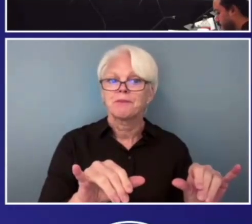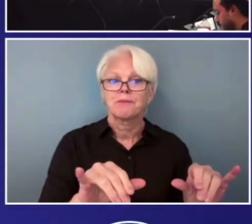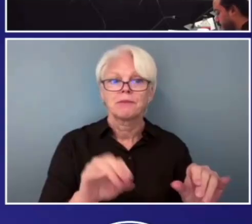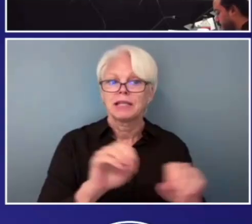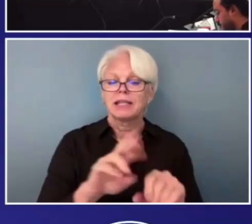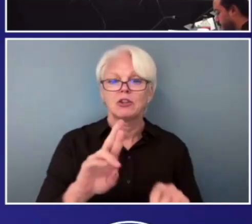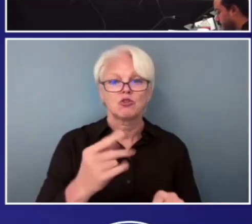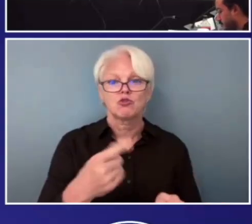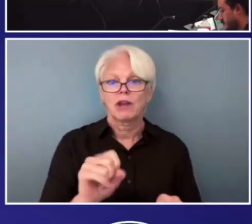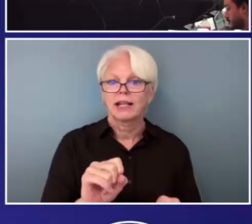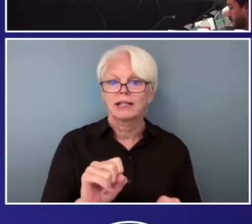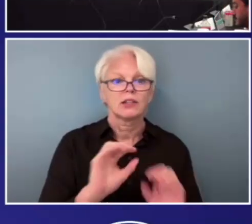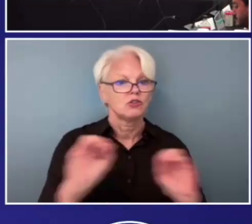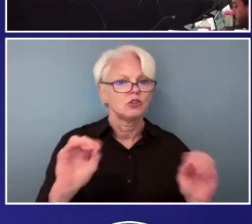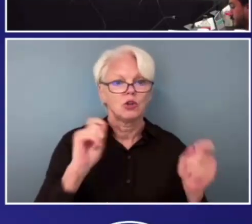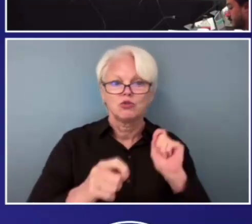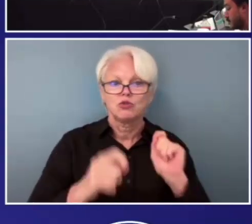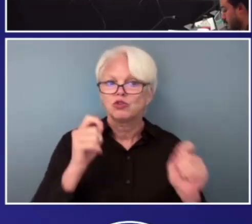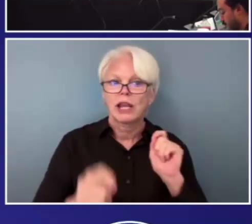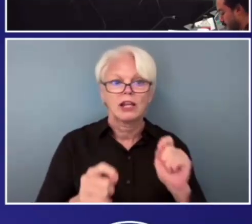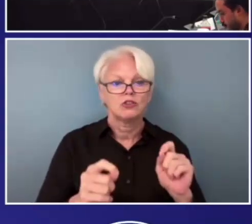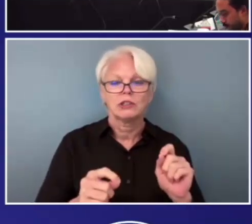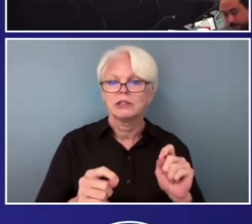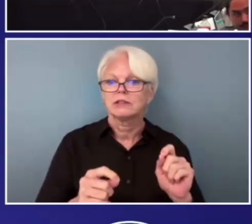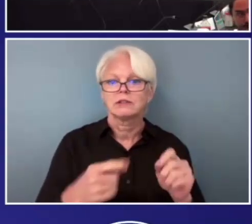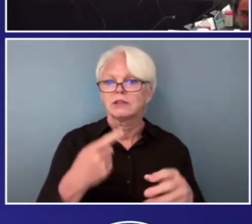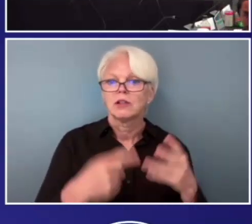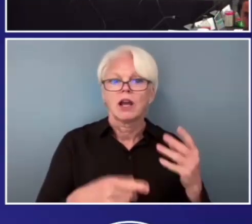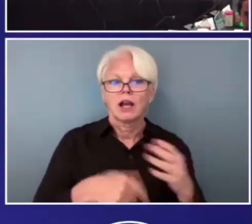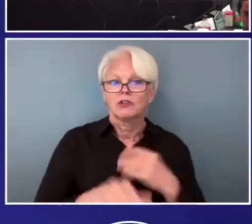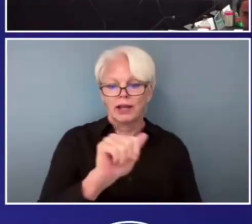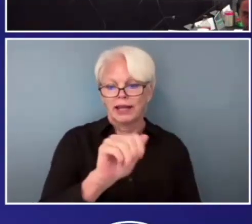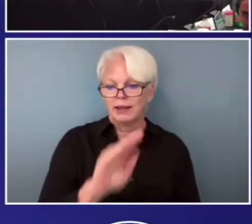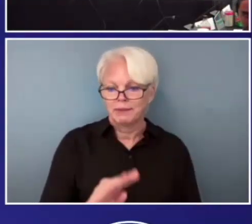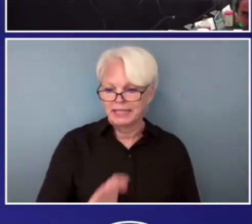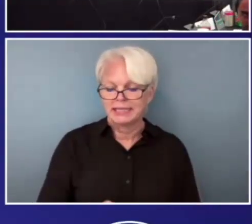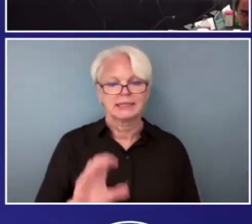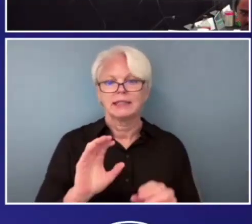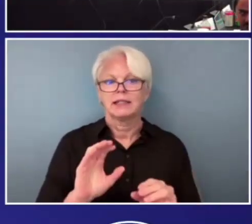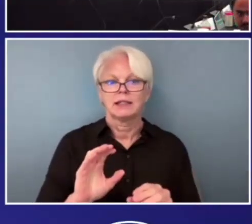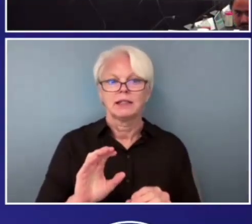So there are no changes to those provisions under (a), (b), and (c). (c) has the change, but not (a) and (b).